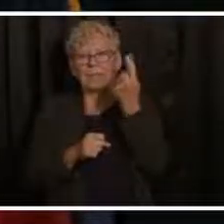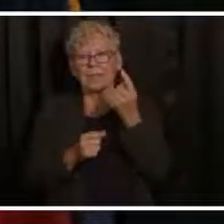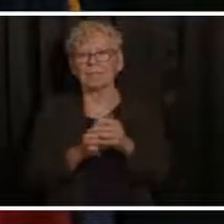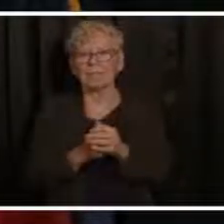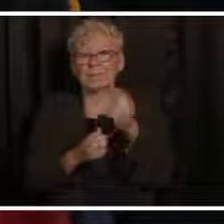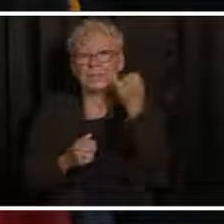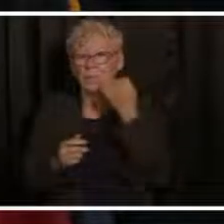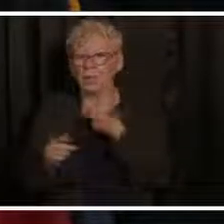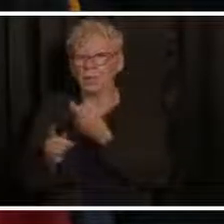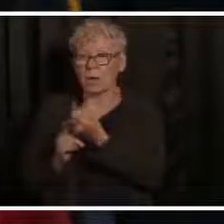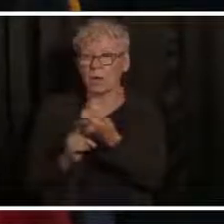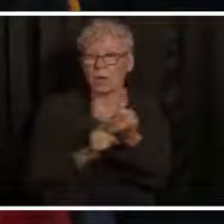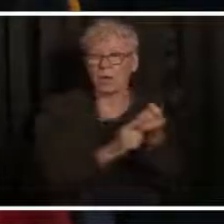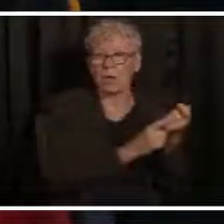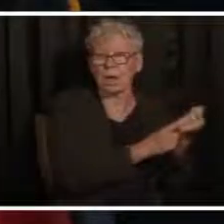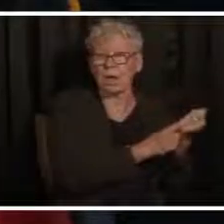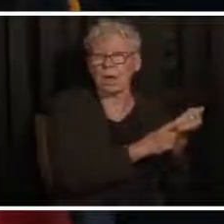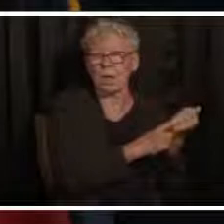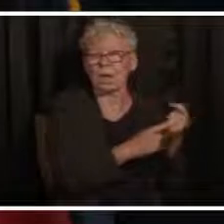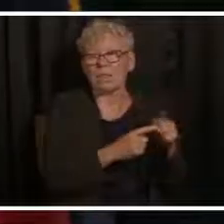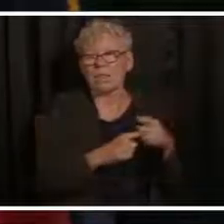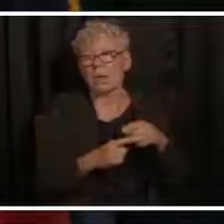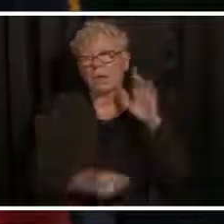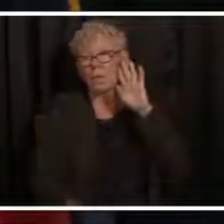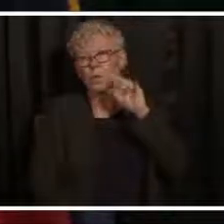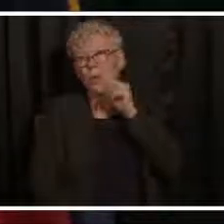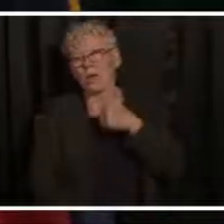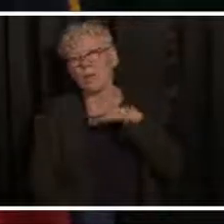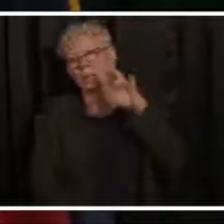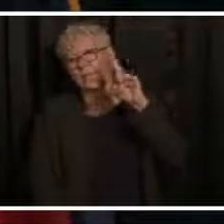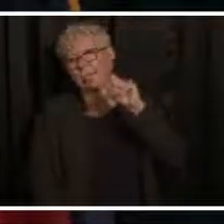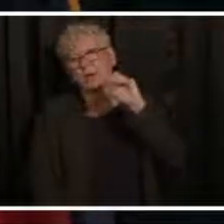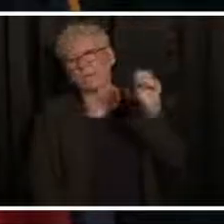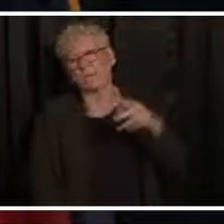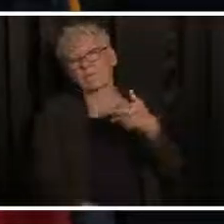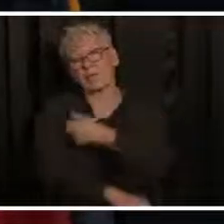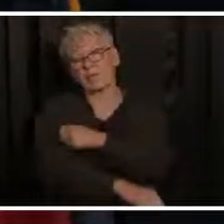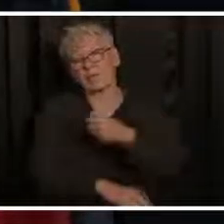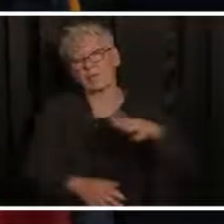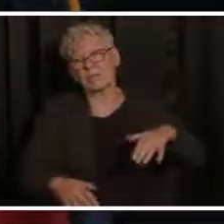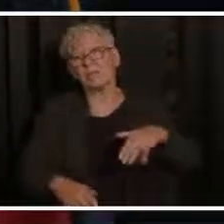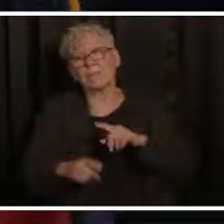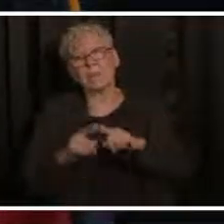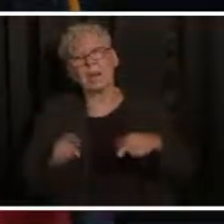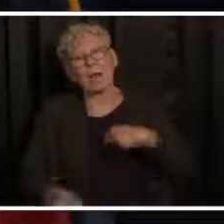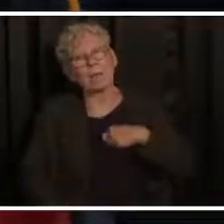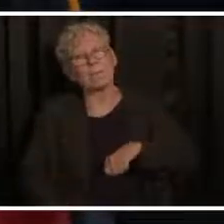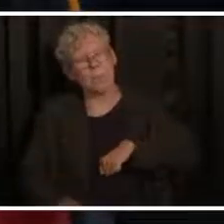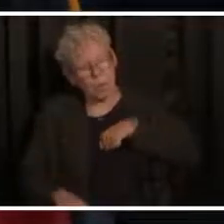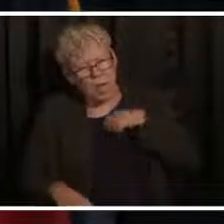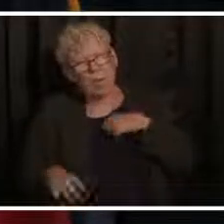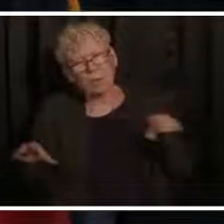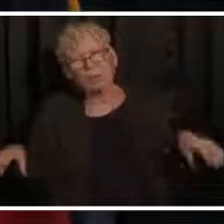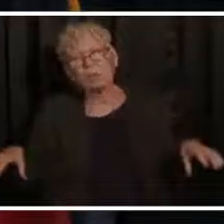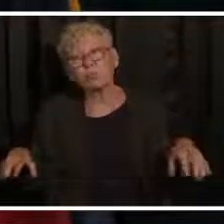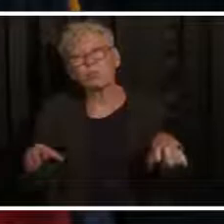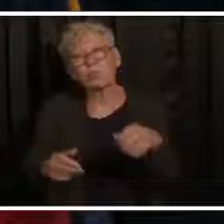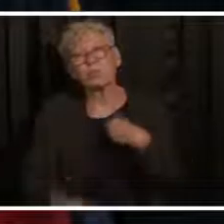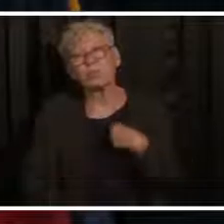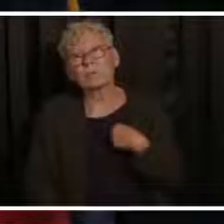with regard to our protection levels We've got a question from Charles Ashby. So yeah, I'll do my best to ash. I see